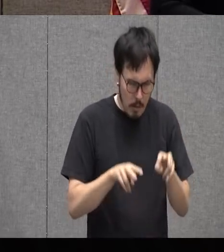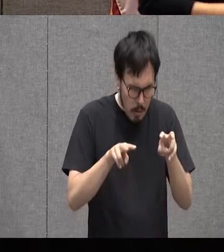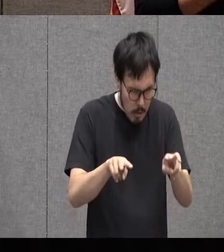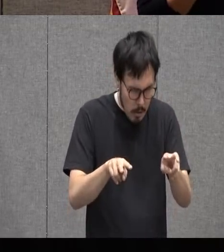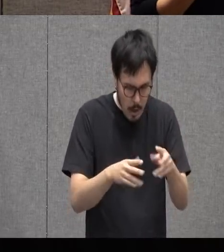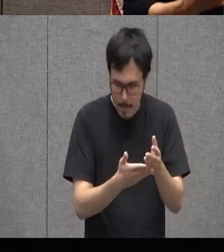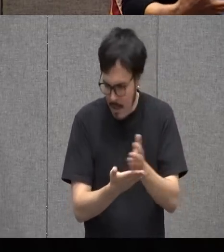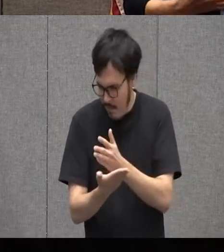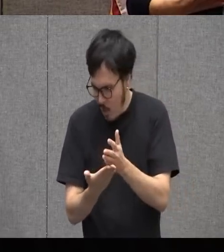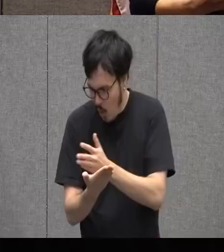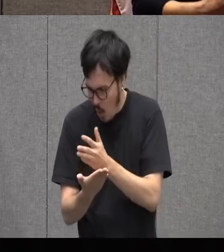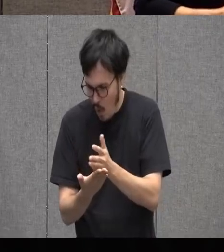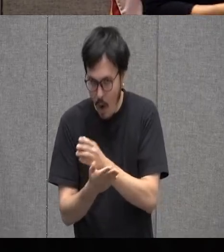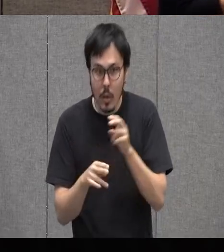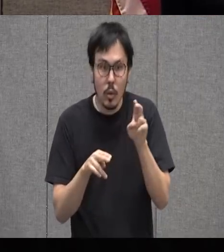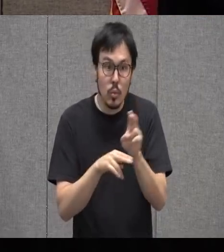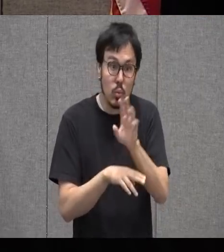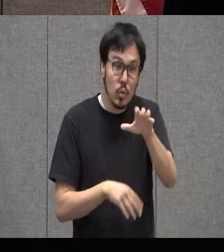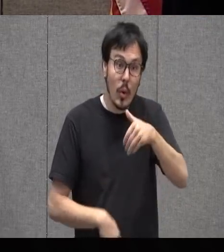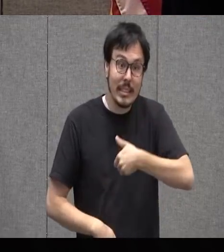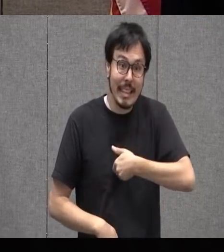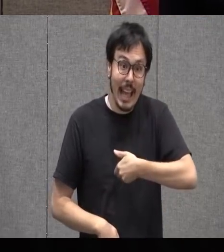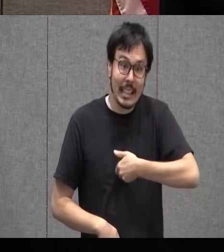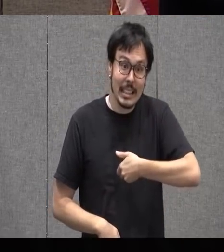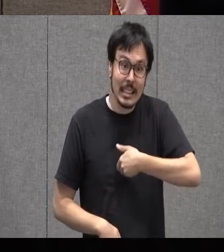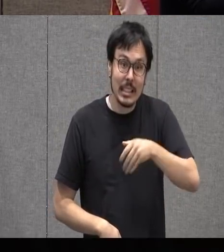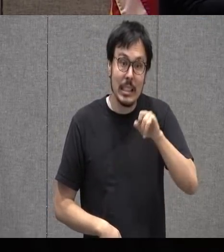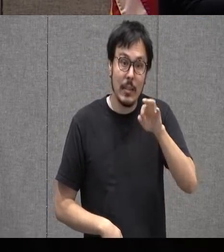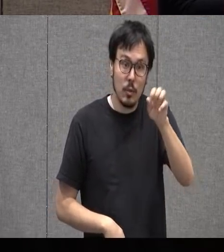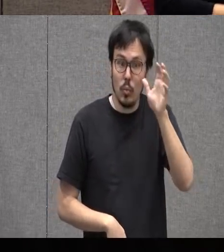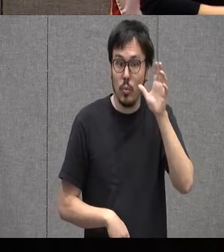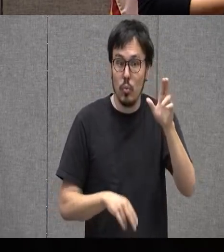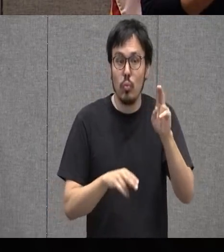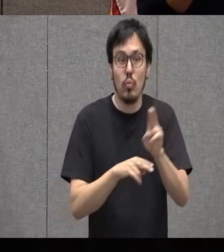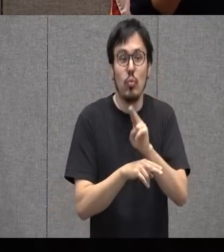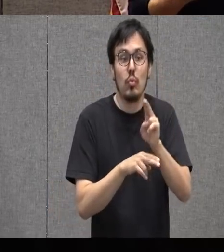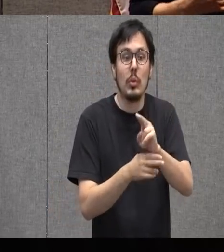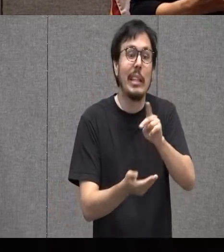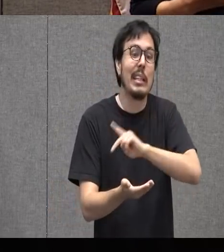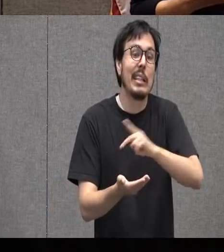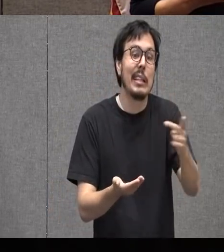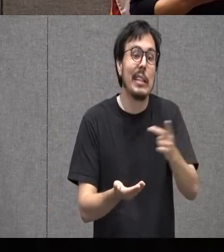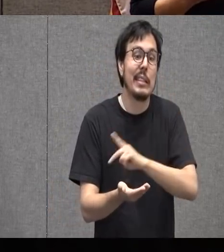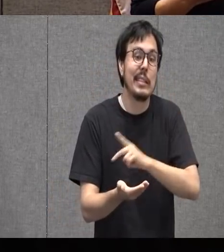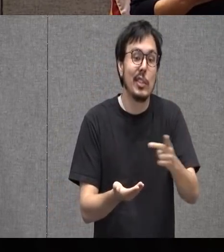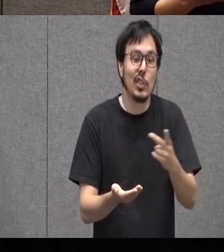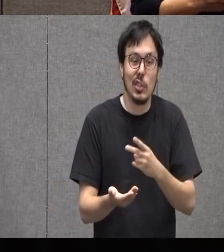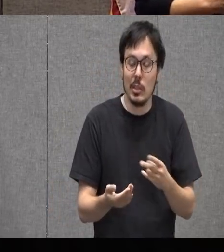Remember, use all of your senses, especially if you're going to do something in the kitchen. We need as many of our senses on